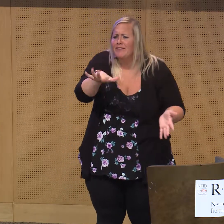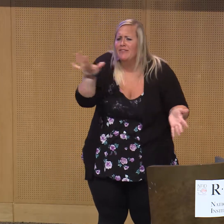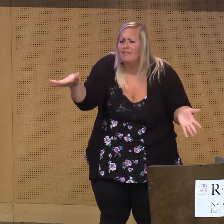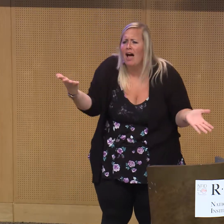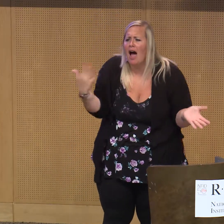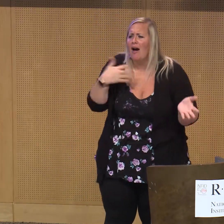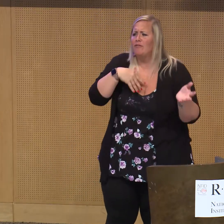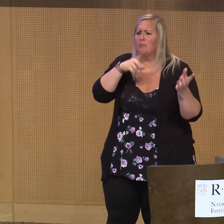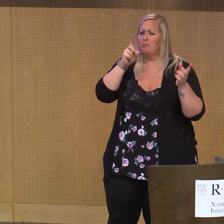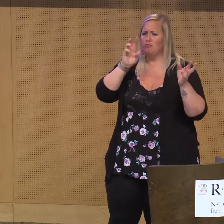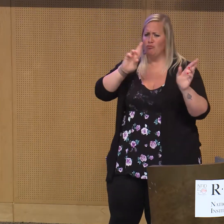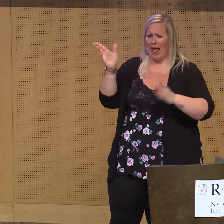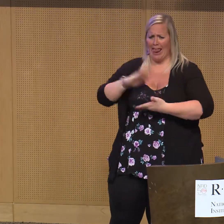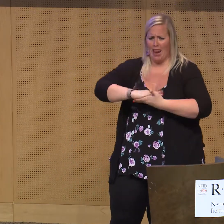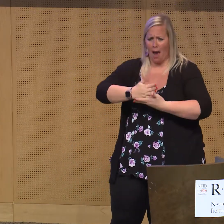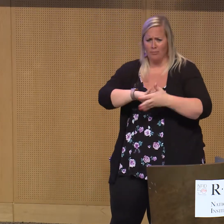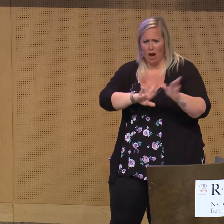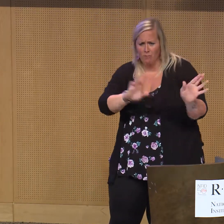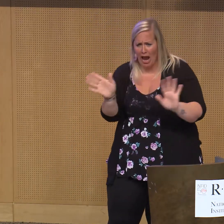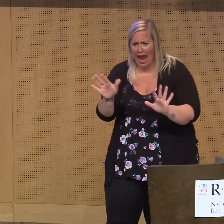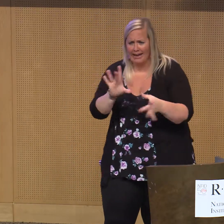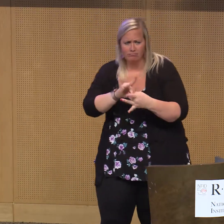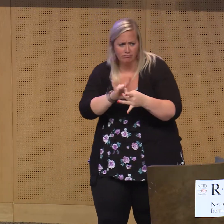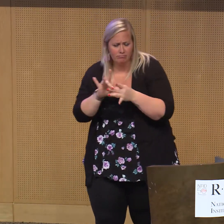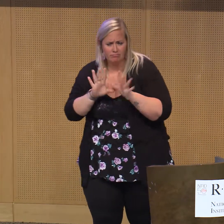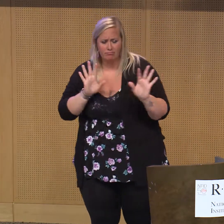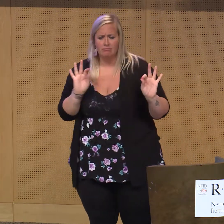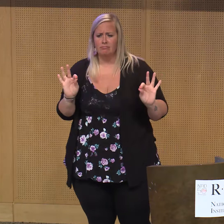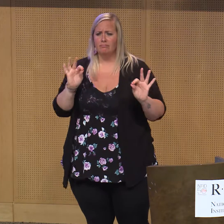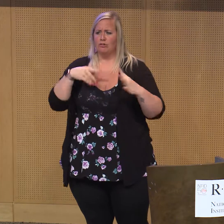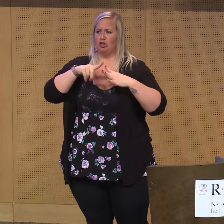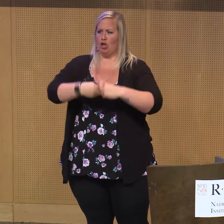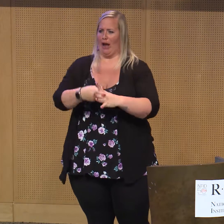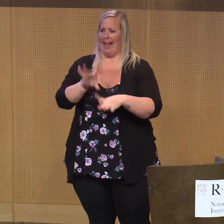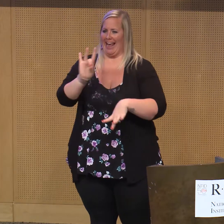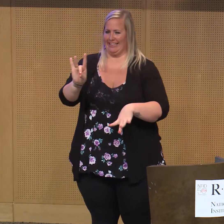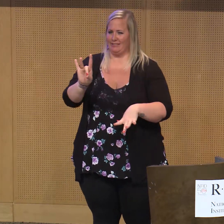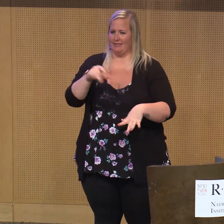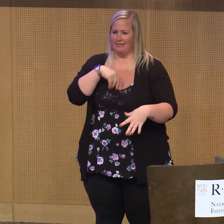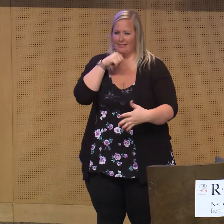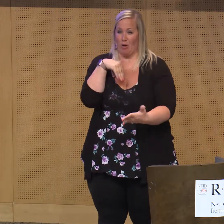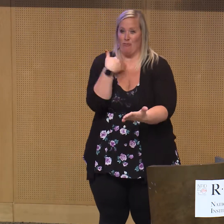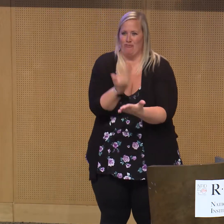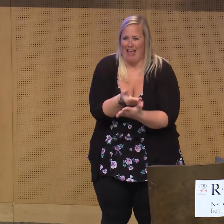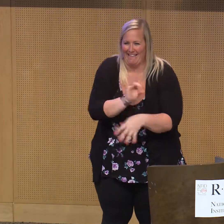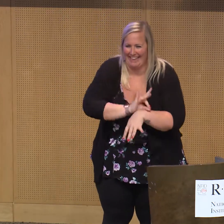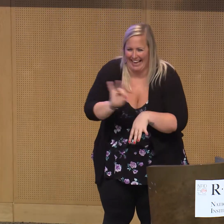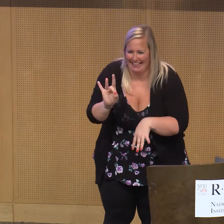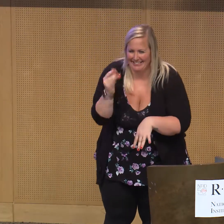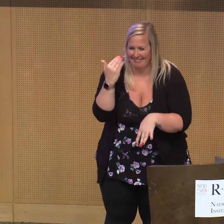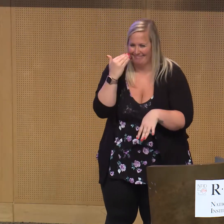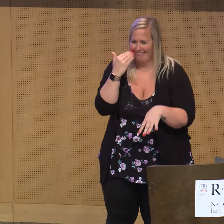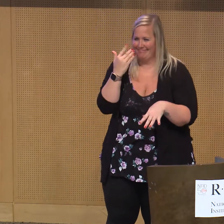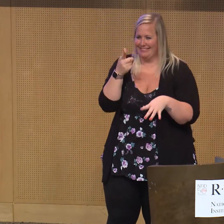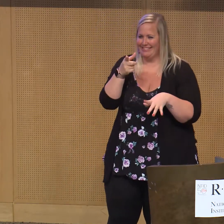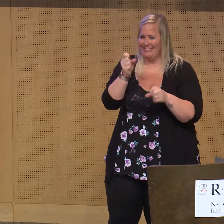If I started at 8 A.M., I was onsite at 7:55. My laptop was ready and so I was ready to go at 8:00.